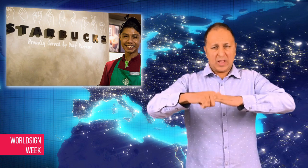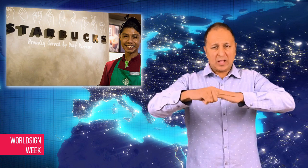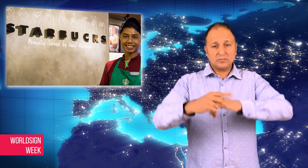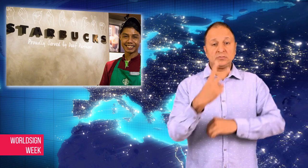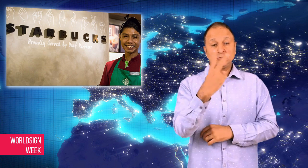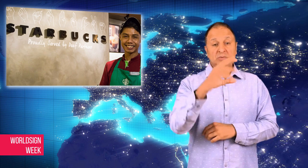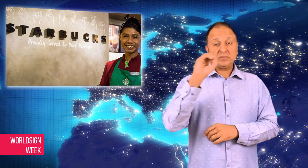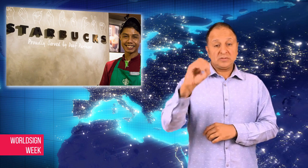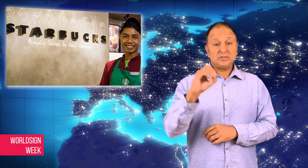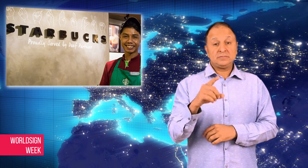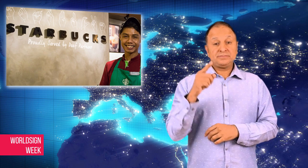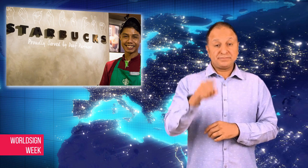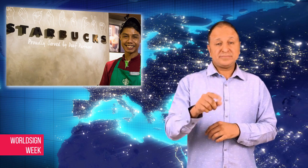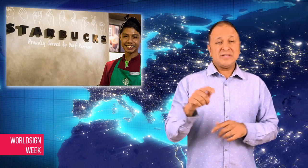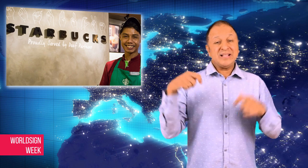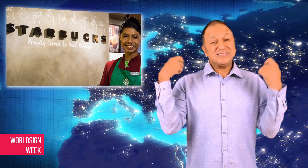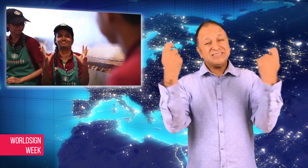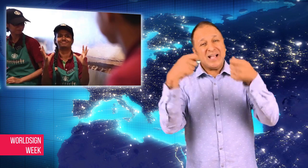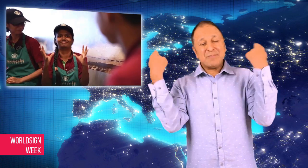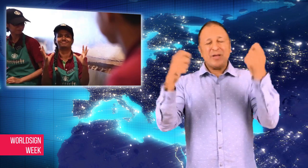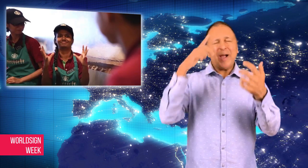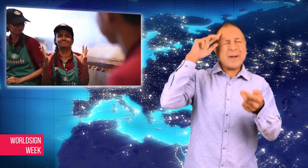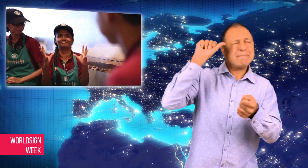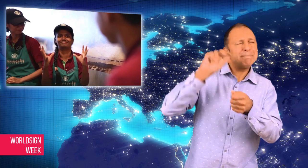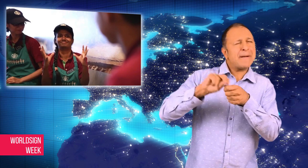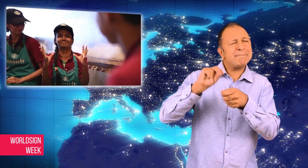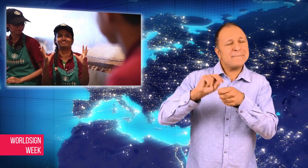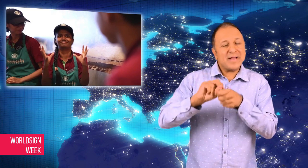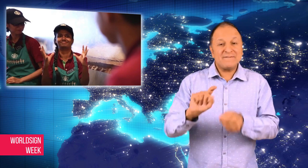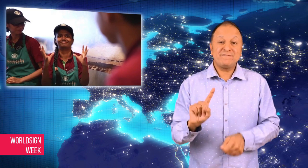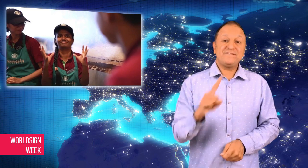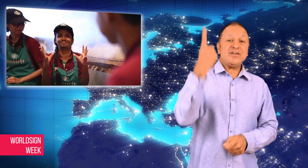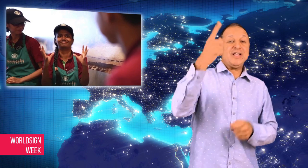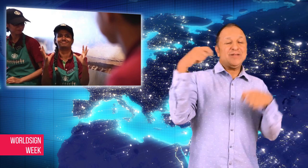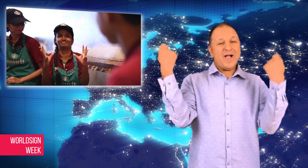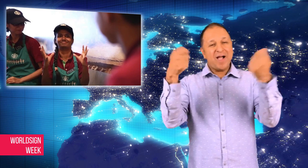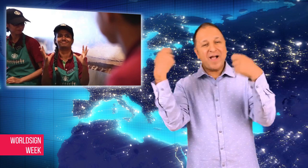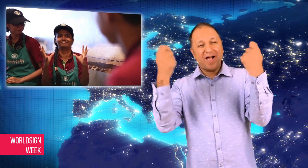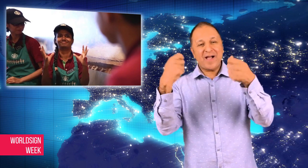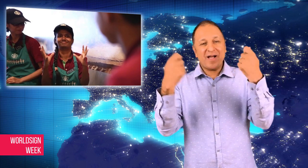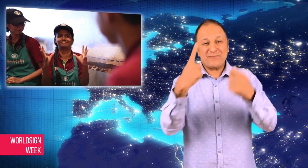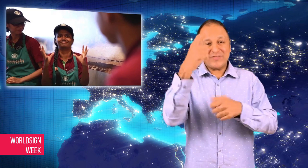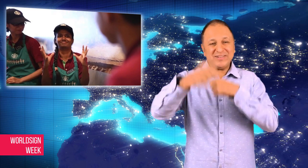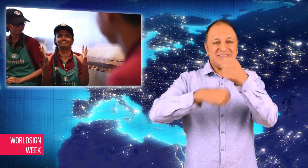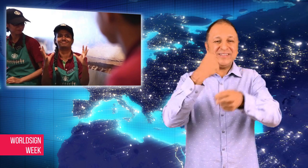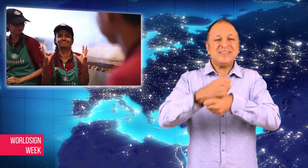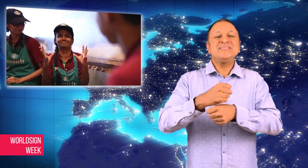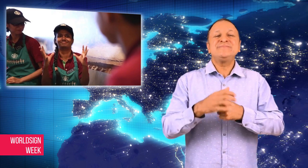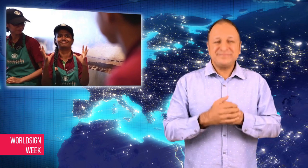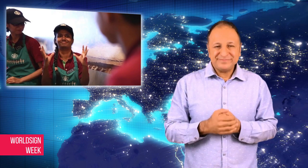This store is run by a team of Deaf